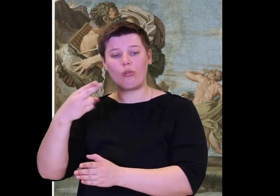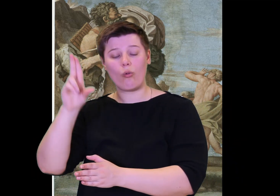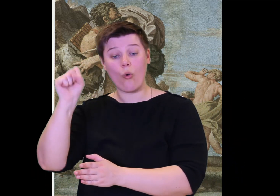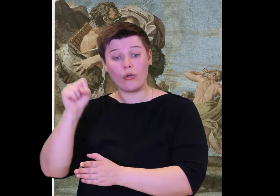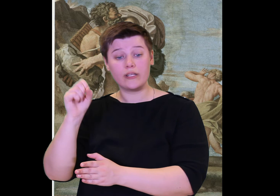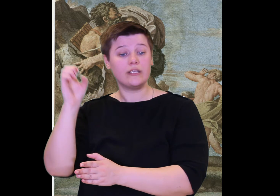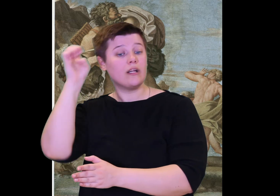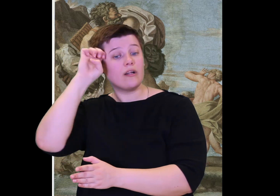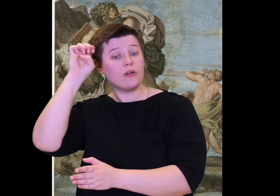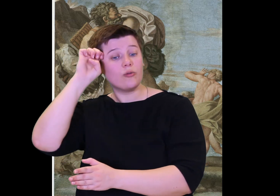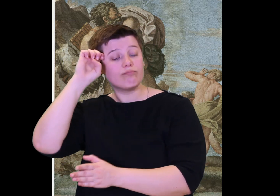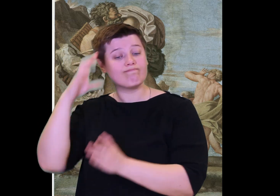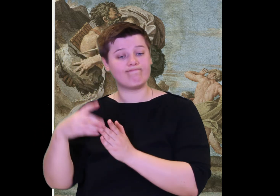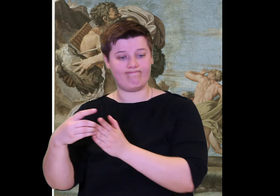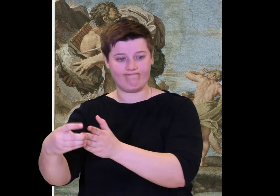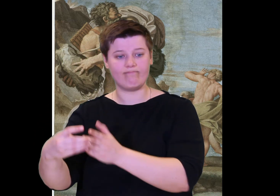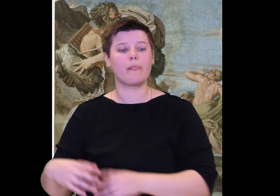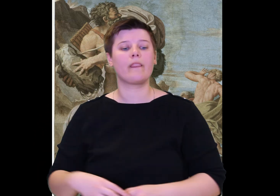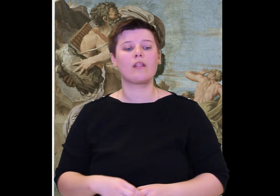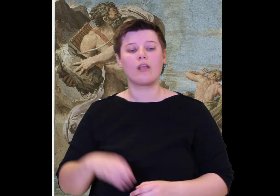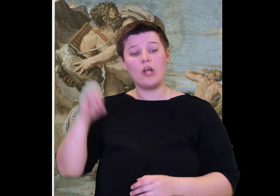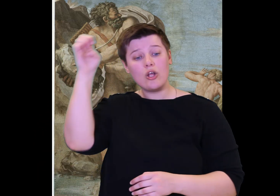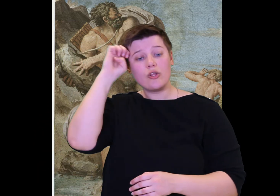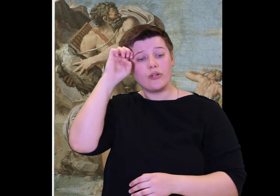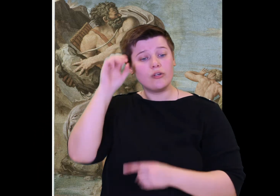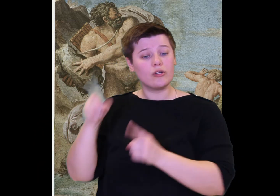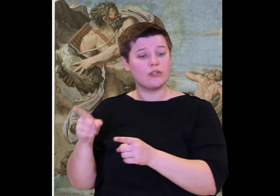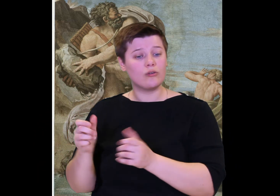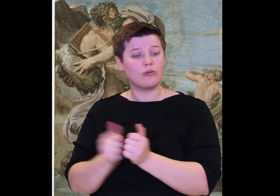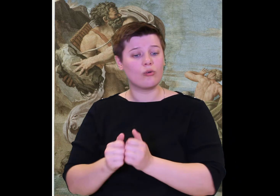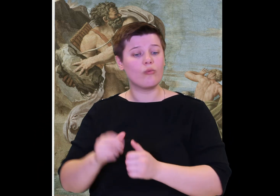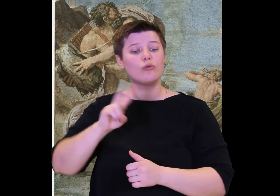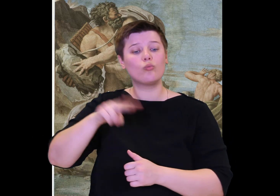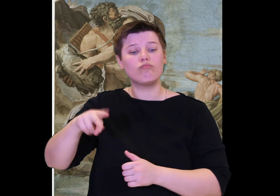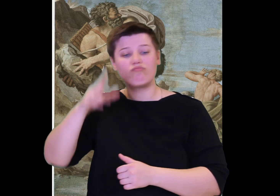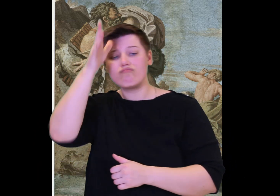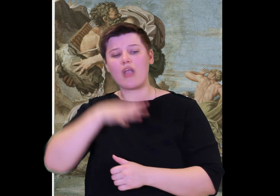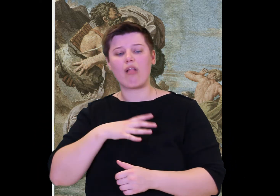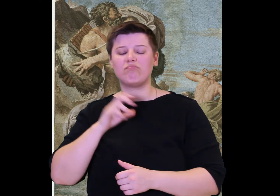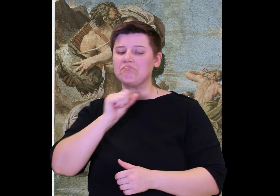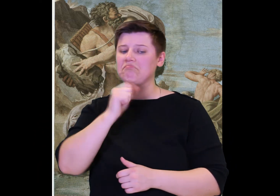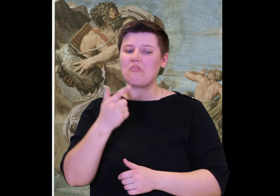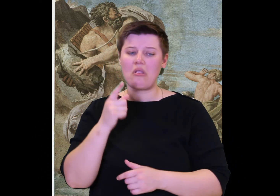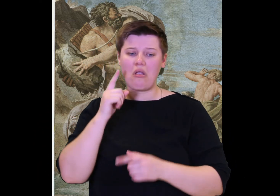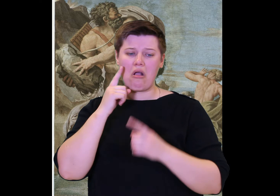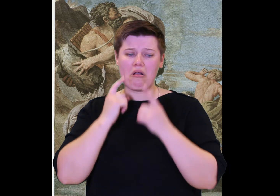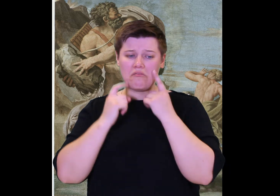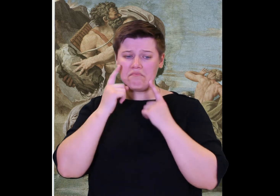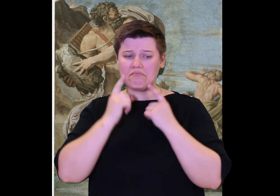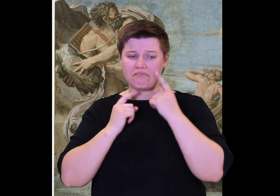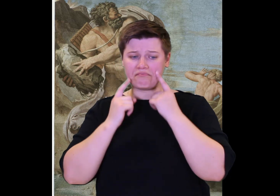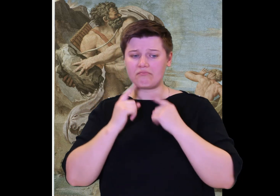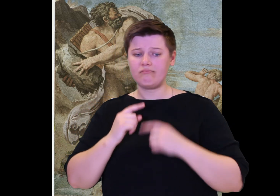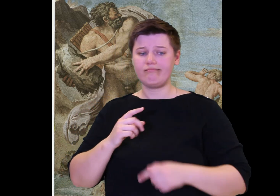the other. So he went with his band of 22, all weeping.